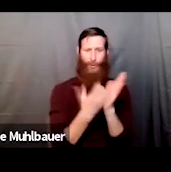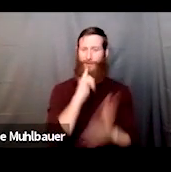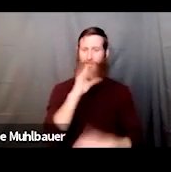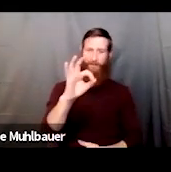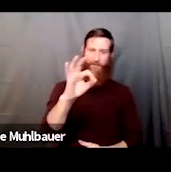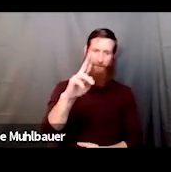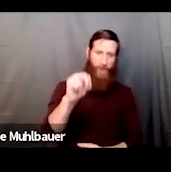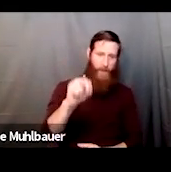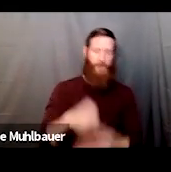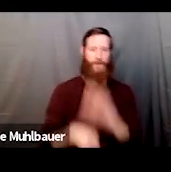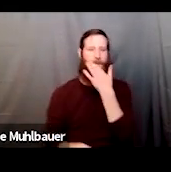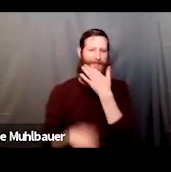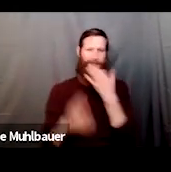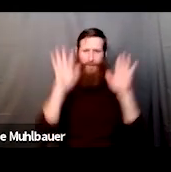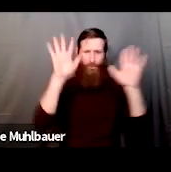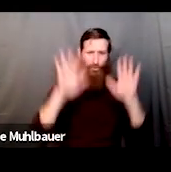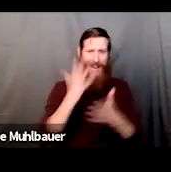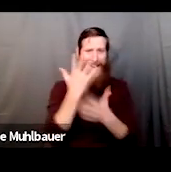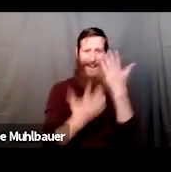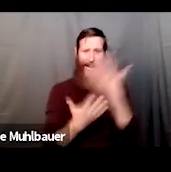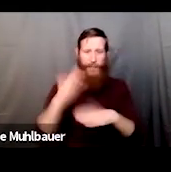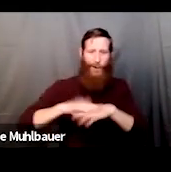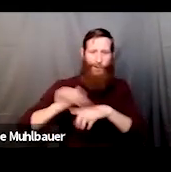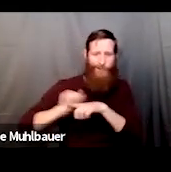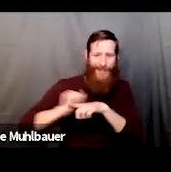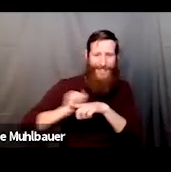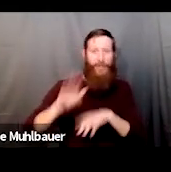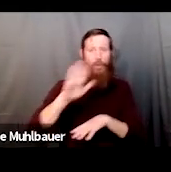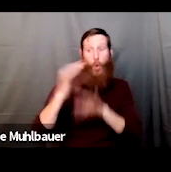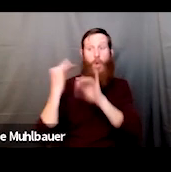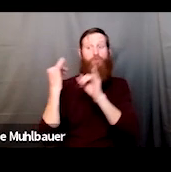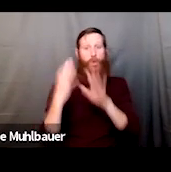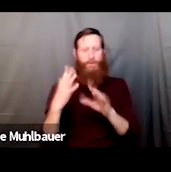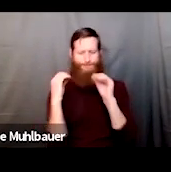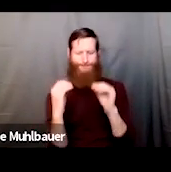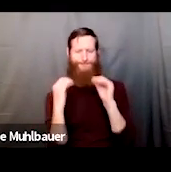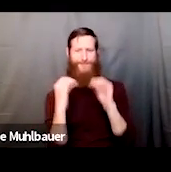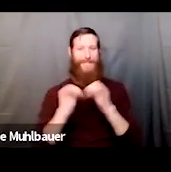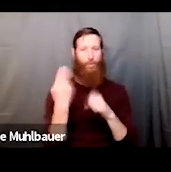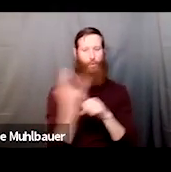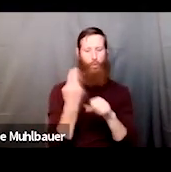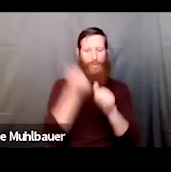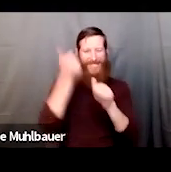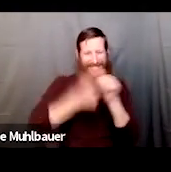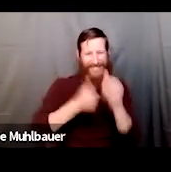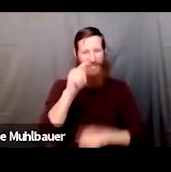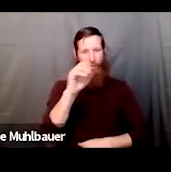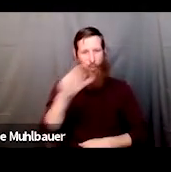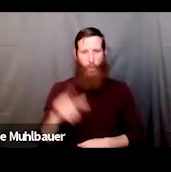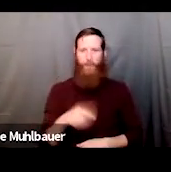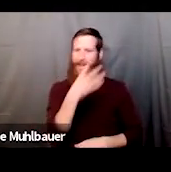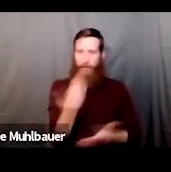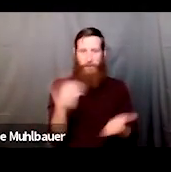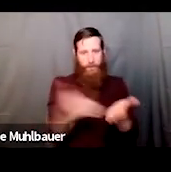They are great hands on practice. The instructor will teach you how to use each of these tools, and you will get a bunch of repetition on using the tools.